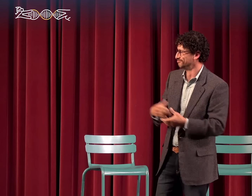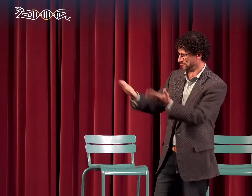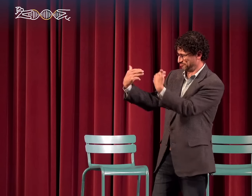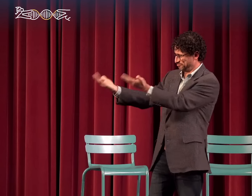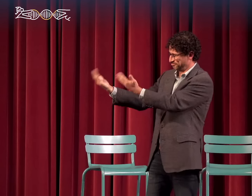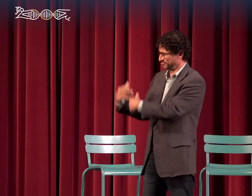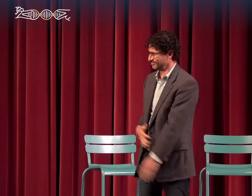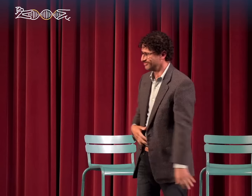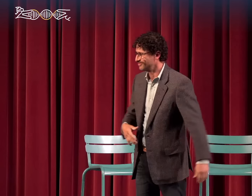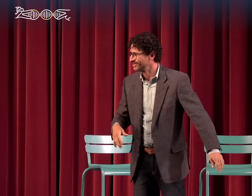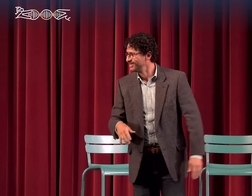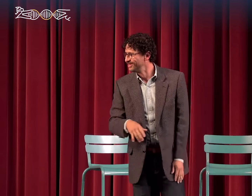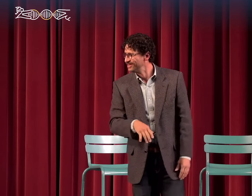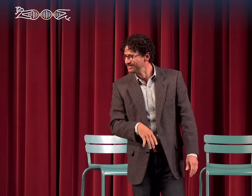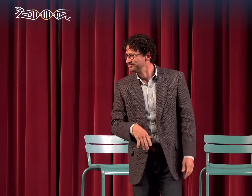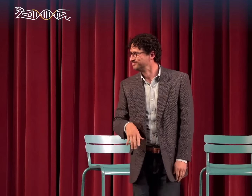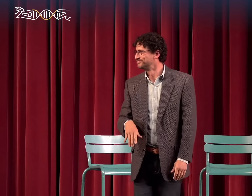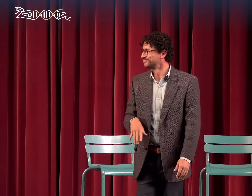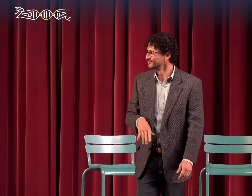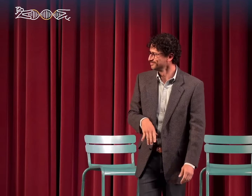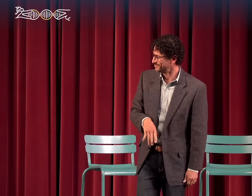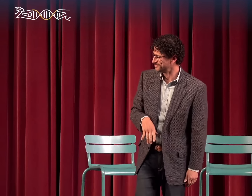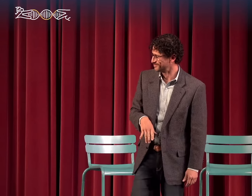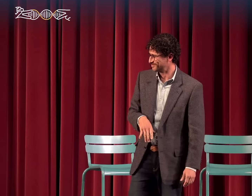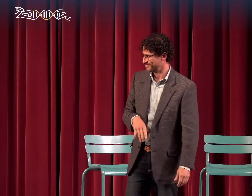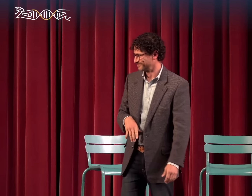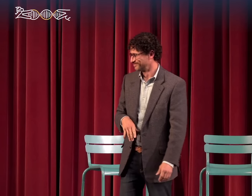Come on up if you would.